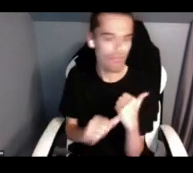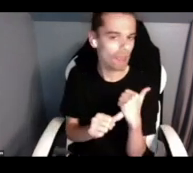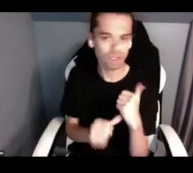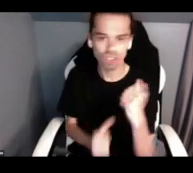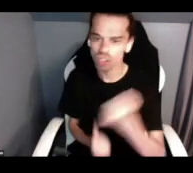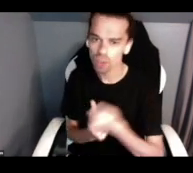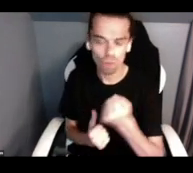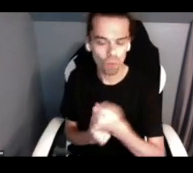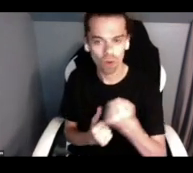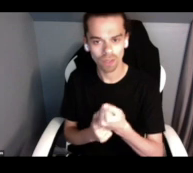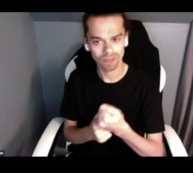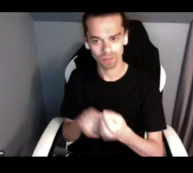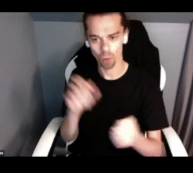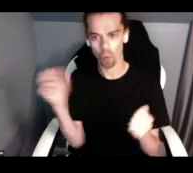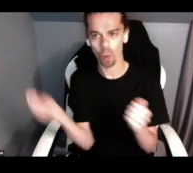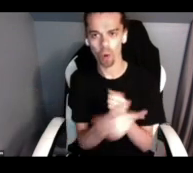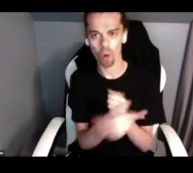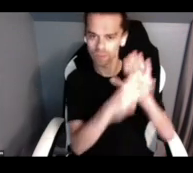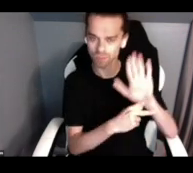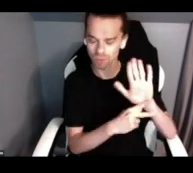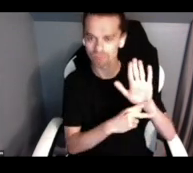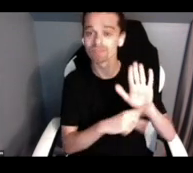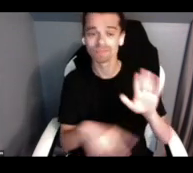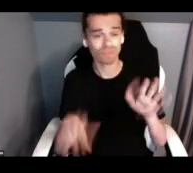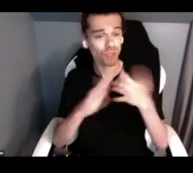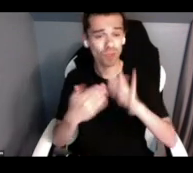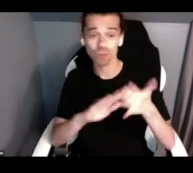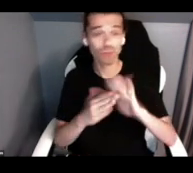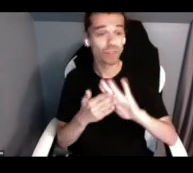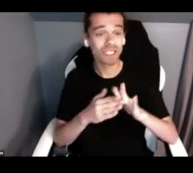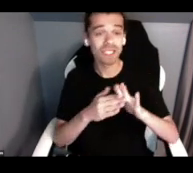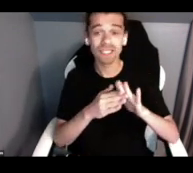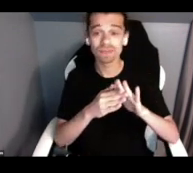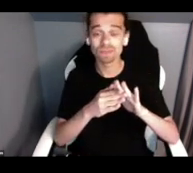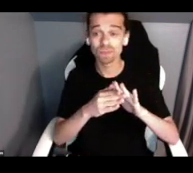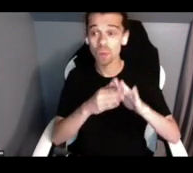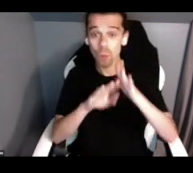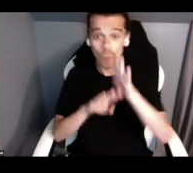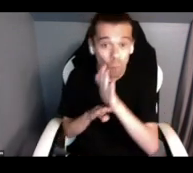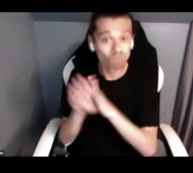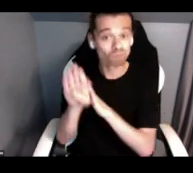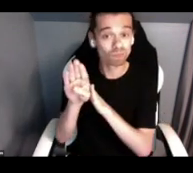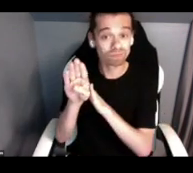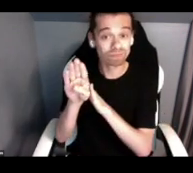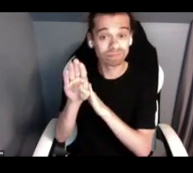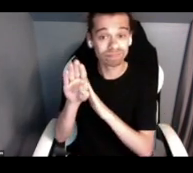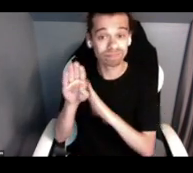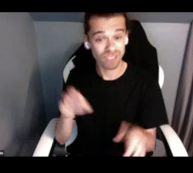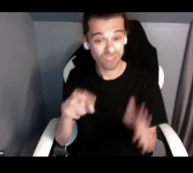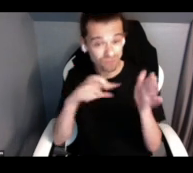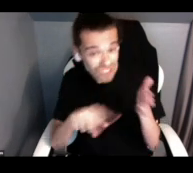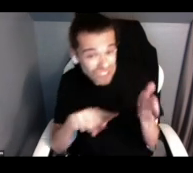Including community organizing, federal program oversight, research, and of course,